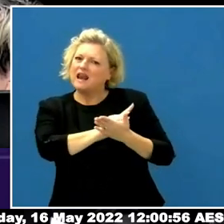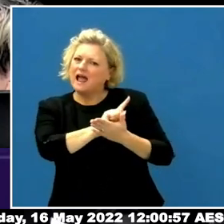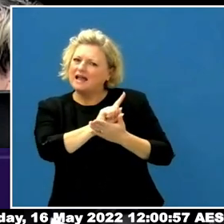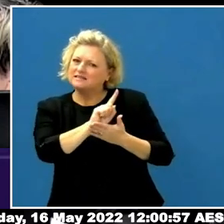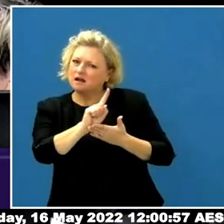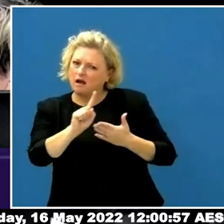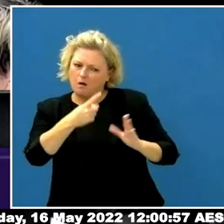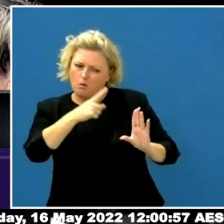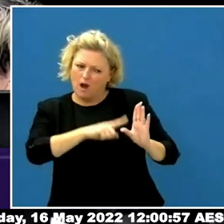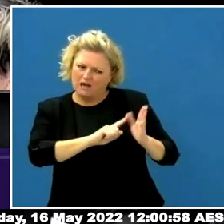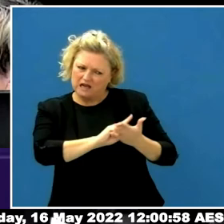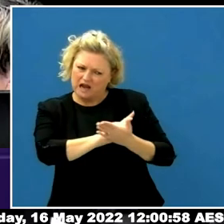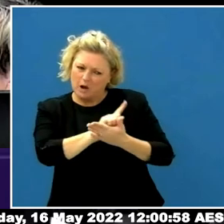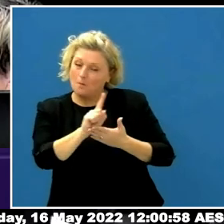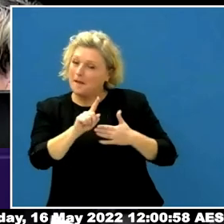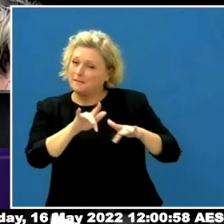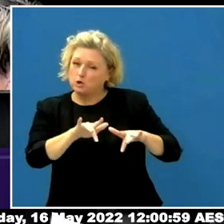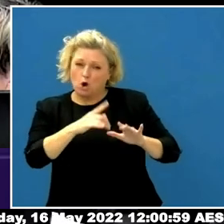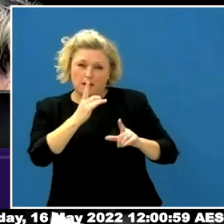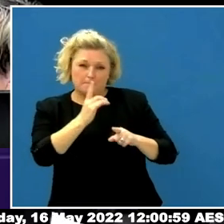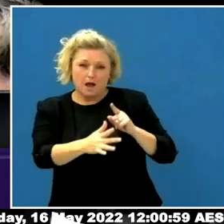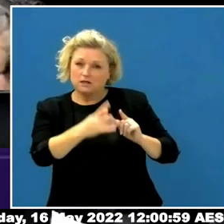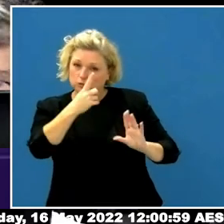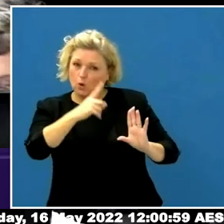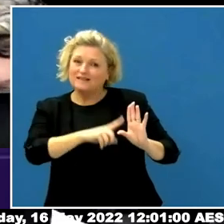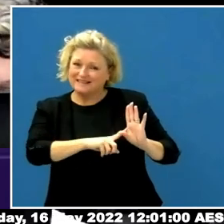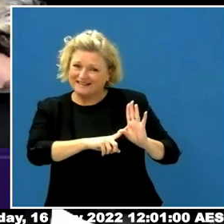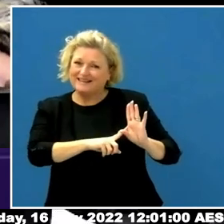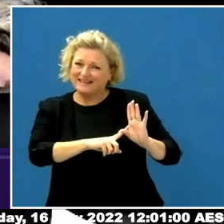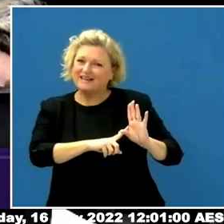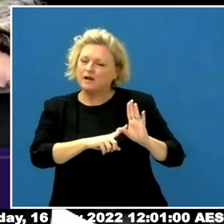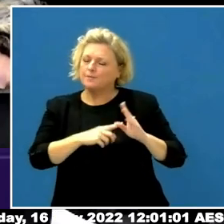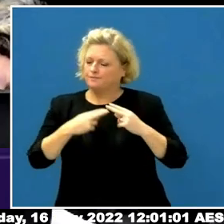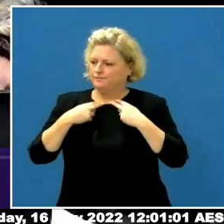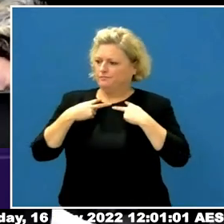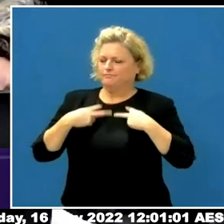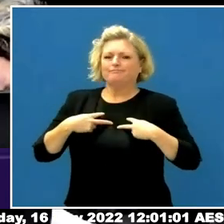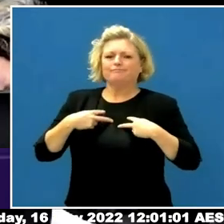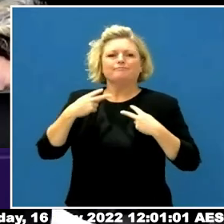Okay. MR FOGARTY: I think we might come to that. Yes. MR FOGARTY: In August 2014.